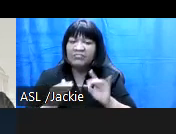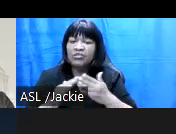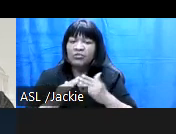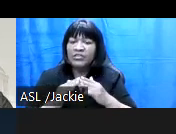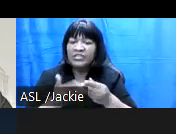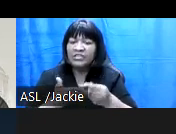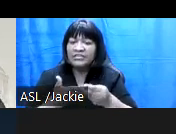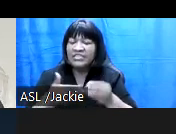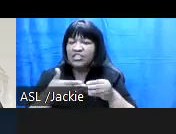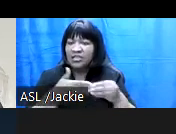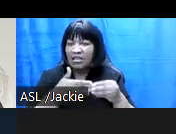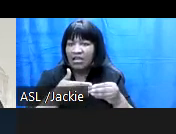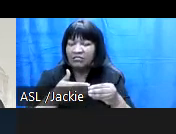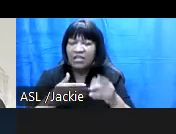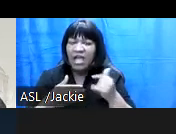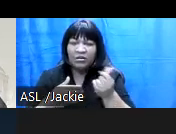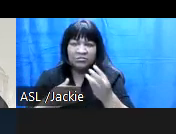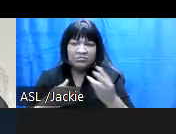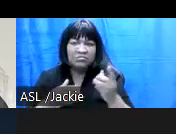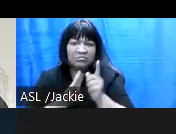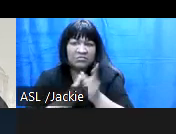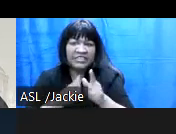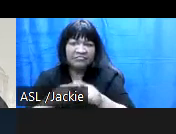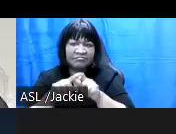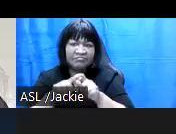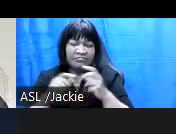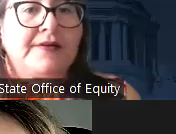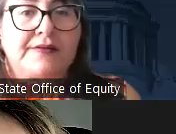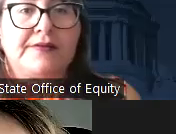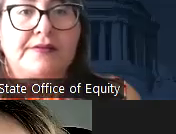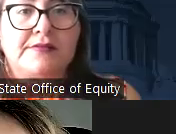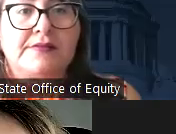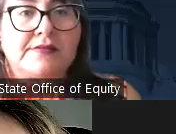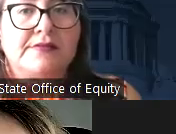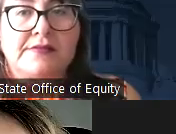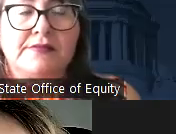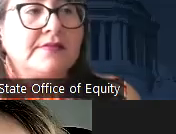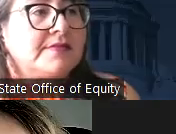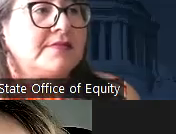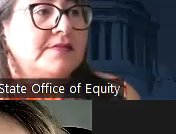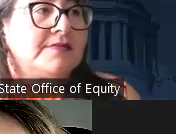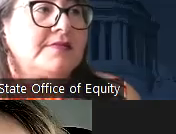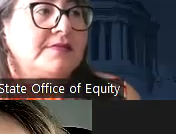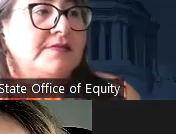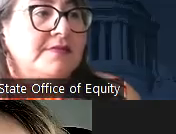So, we're going to take a couple of minutes now and I'm going to go through accessing the guidelines with you.